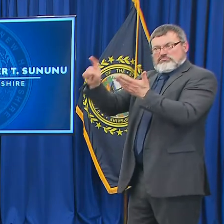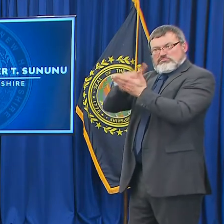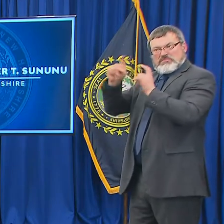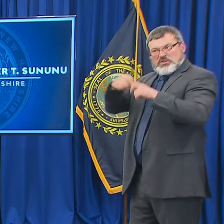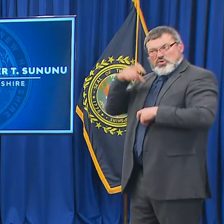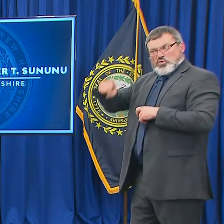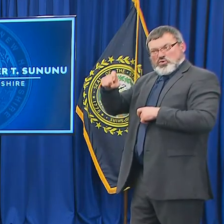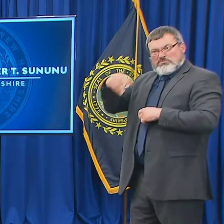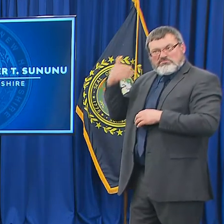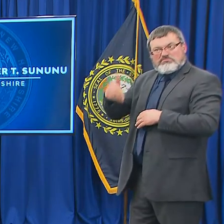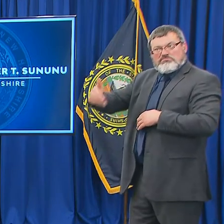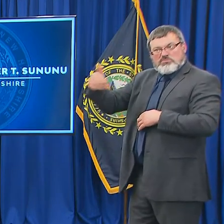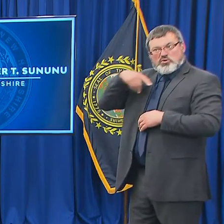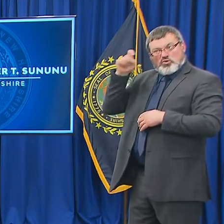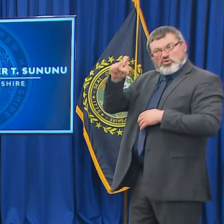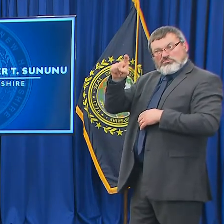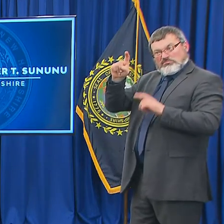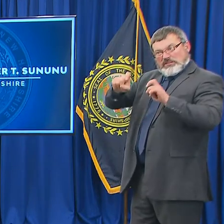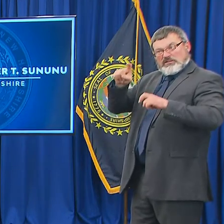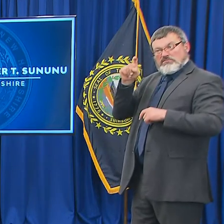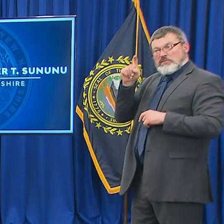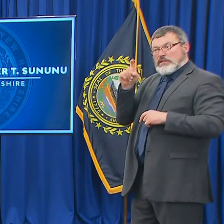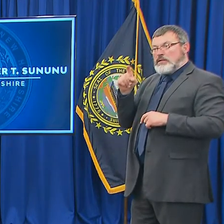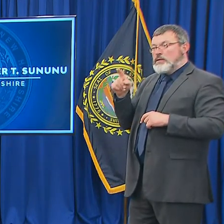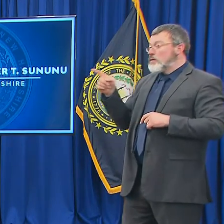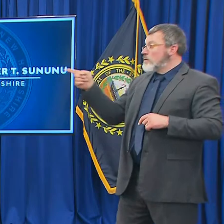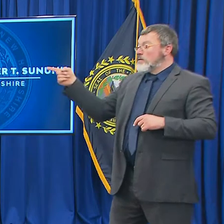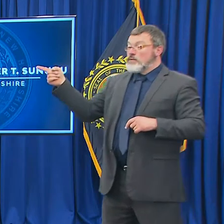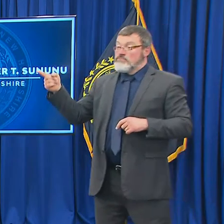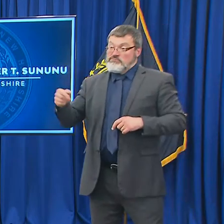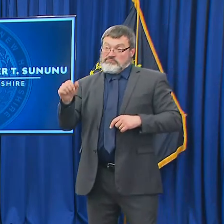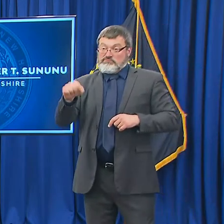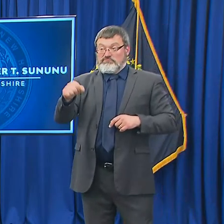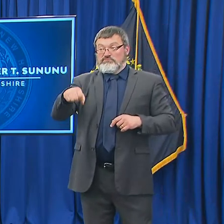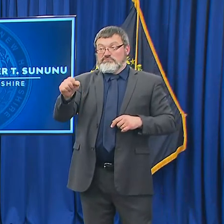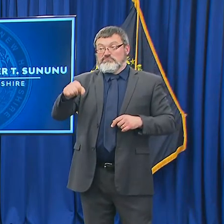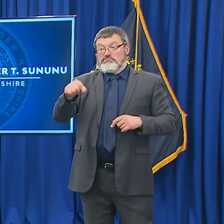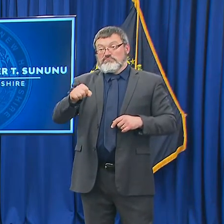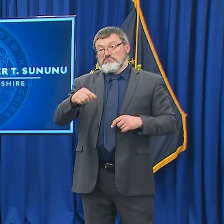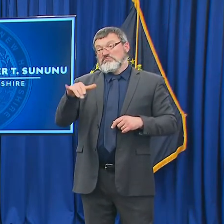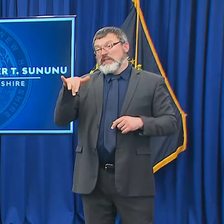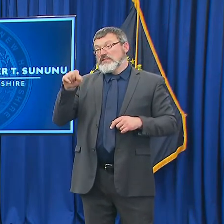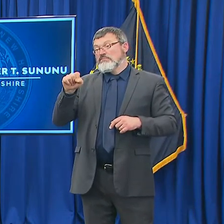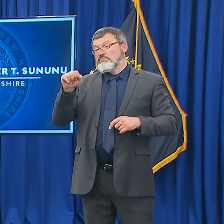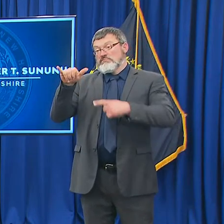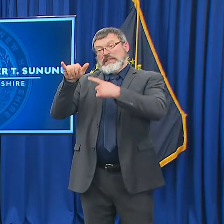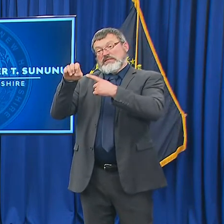if they're symptomatic even with mild new symptoms of cover 19 for asymptomatic people people